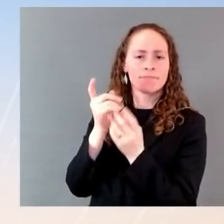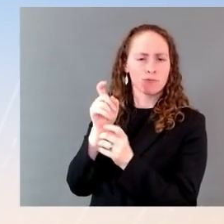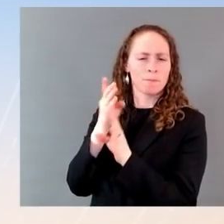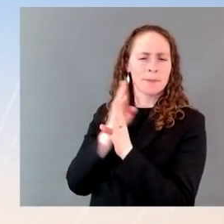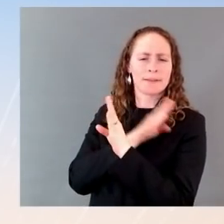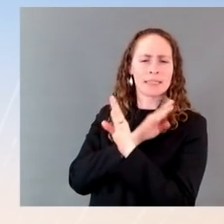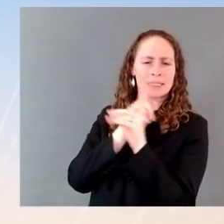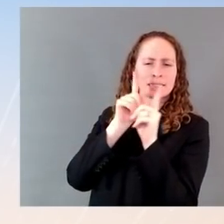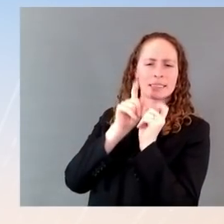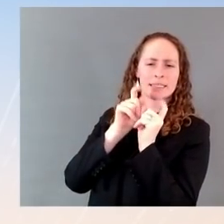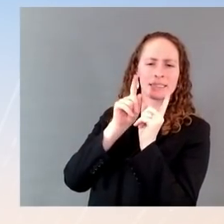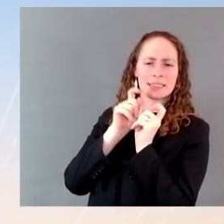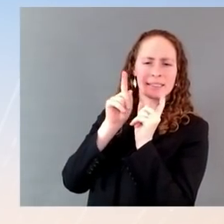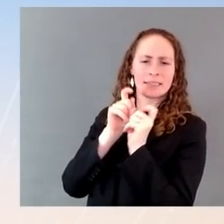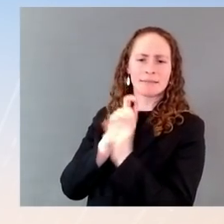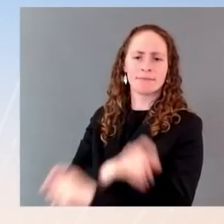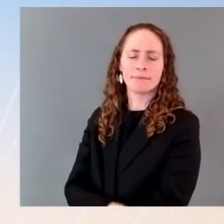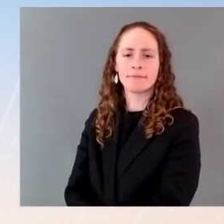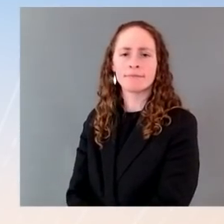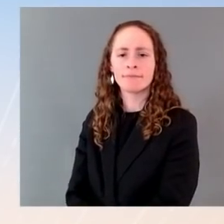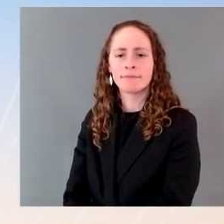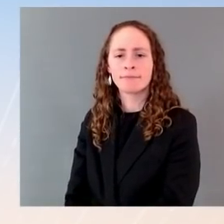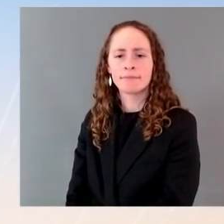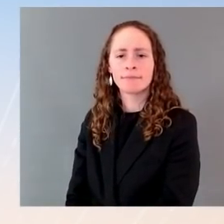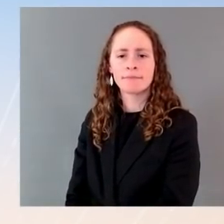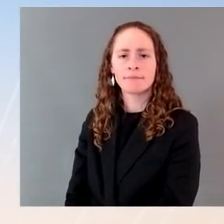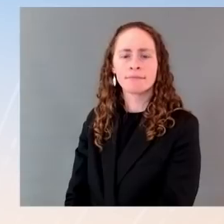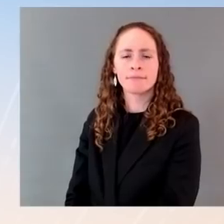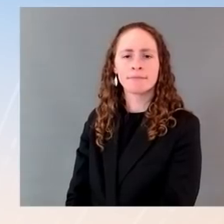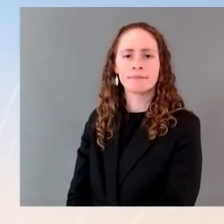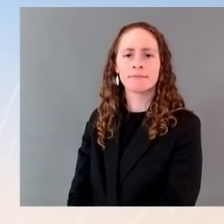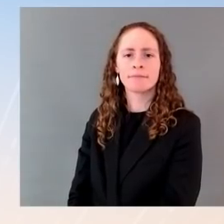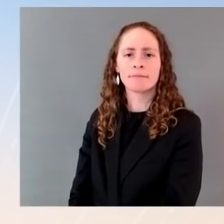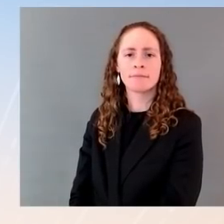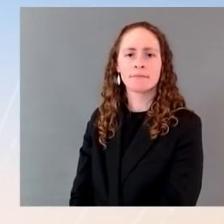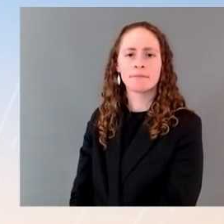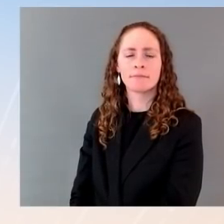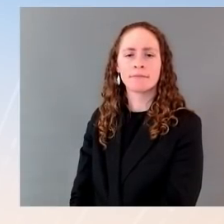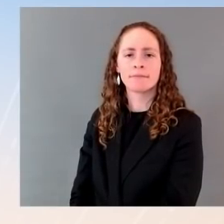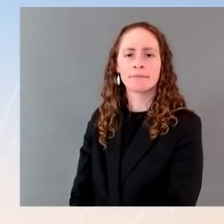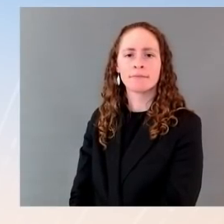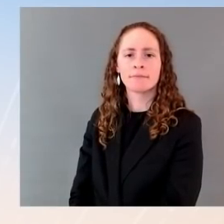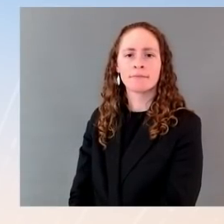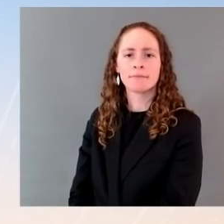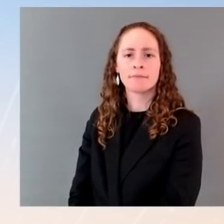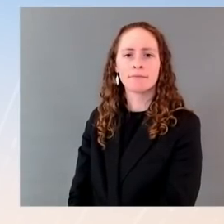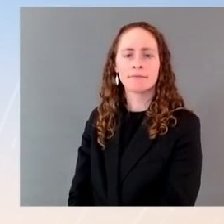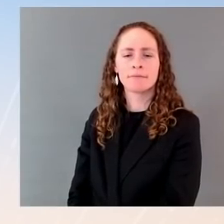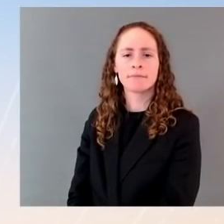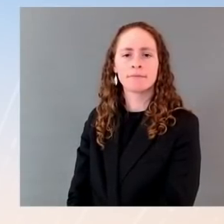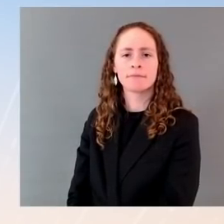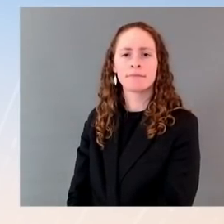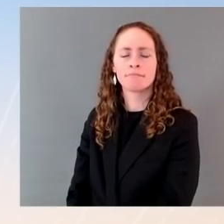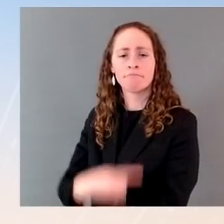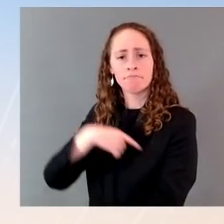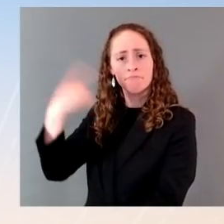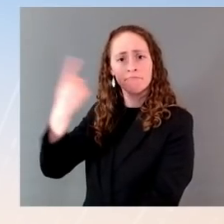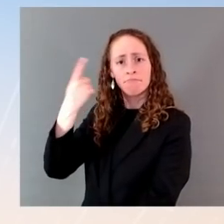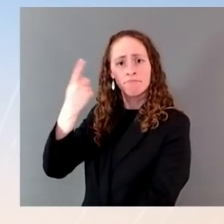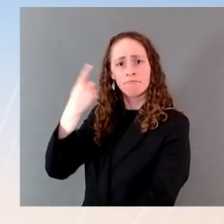The administration has invested billions of dollars to bring the cost of that down. When do you anticipate they will be cheaper for Americans to buy